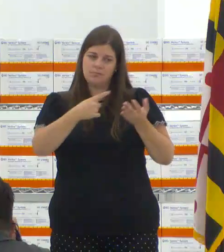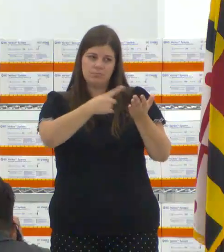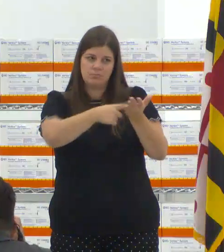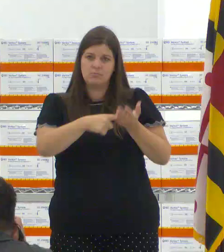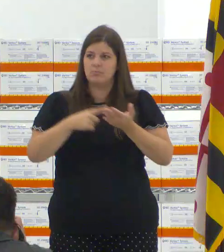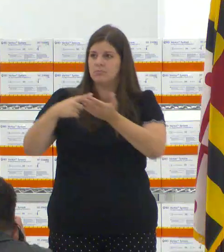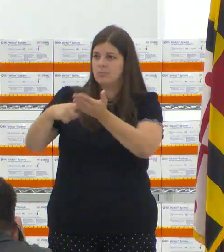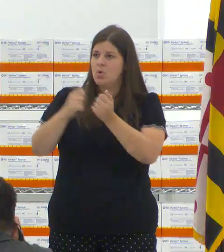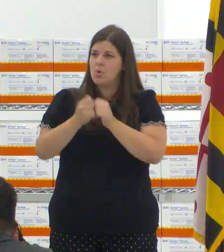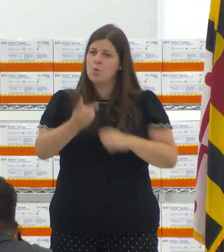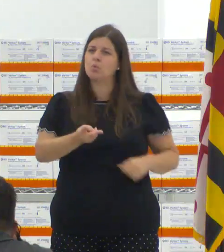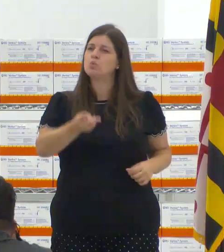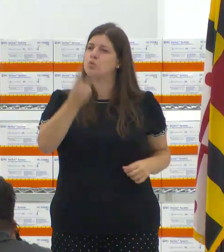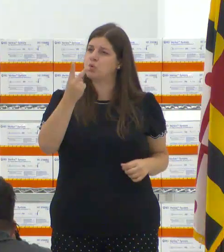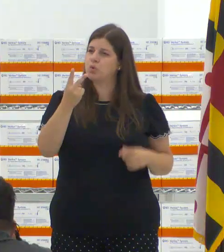antigen tests, 500,000 for each of the ten states.